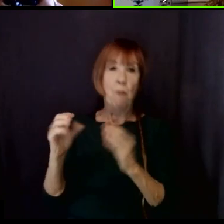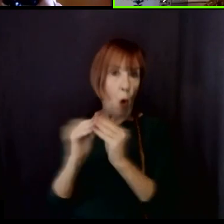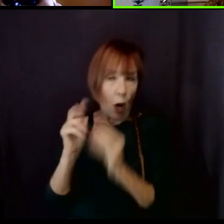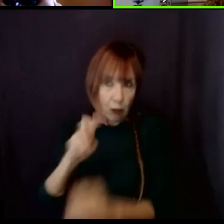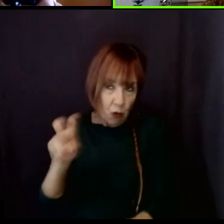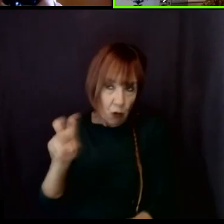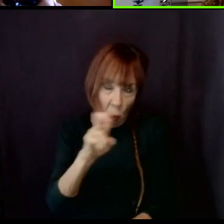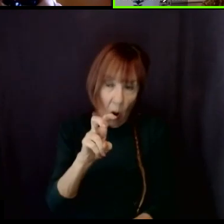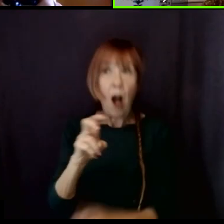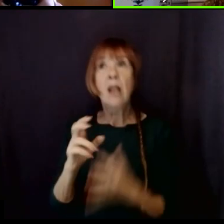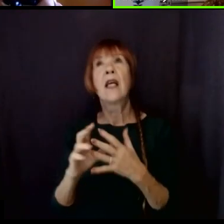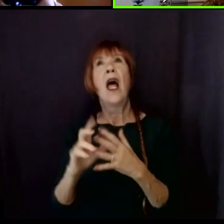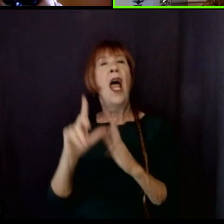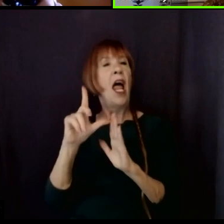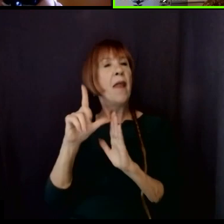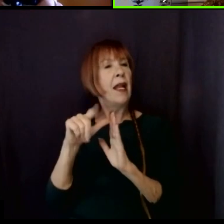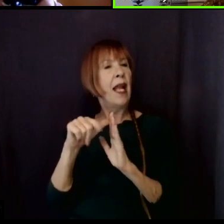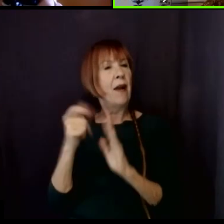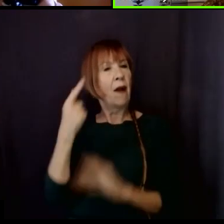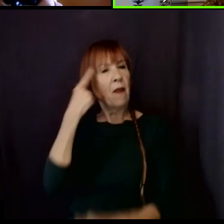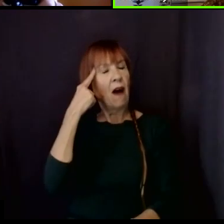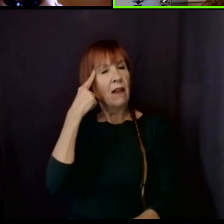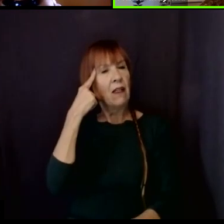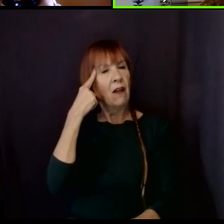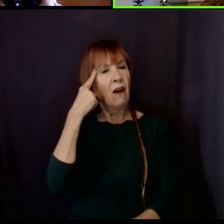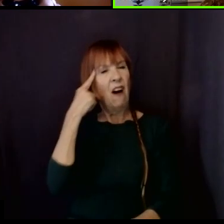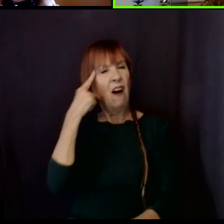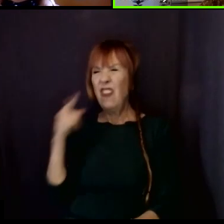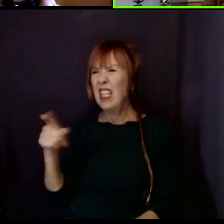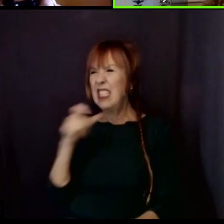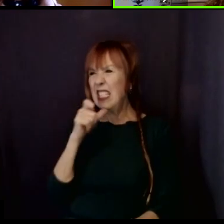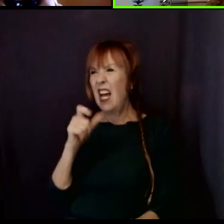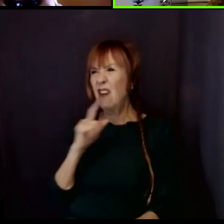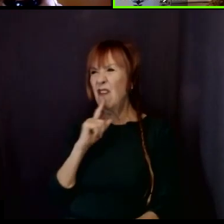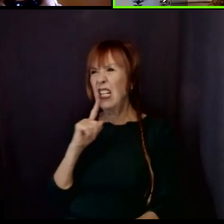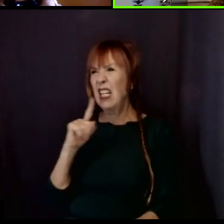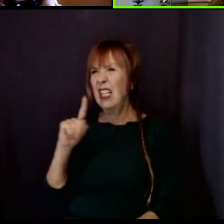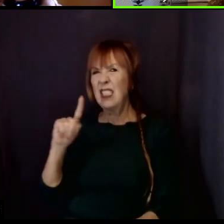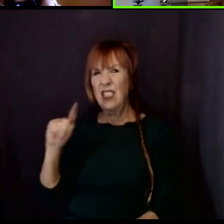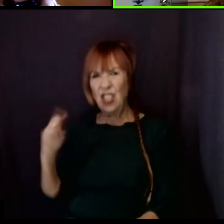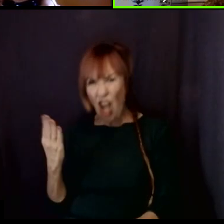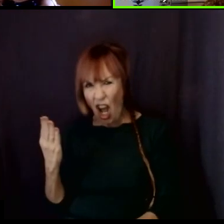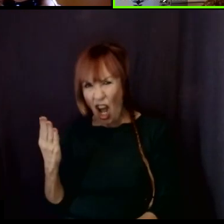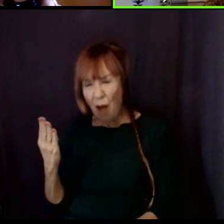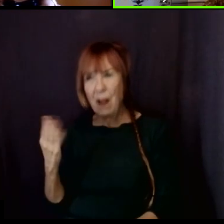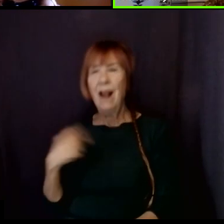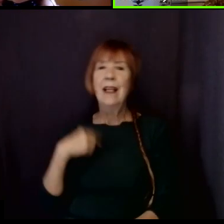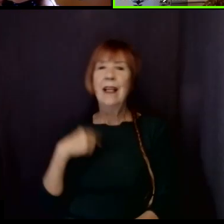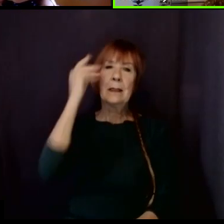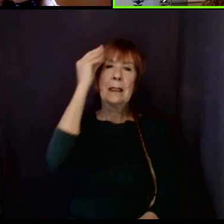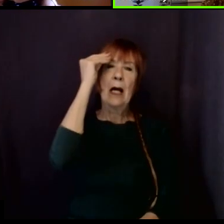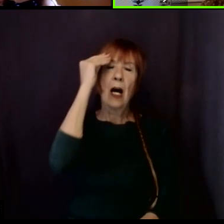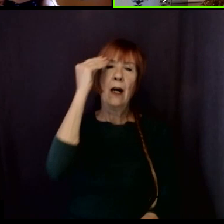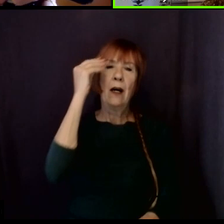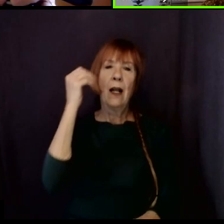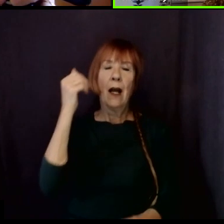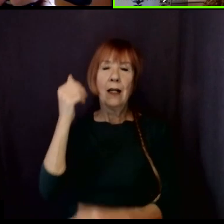oh, this isn't really a job, though. And so I thought about what part of it was a job